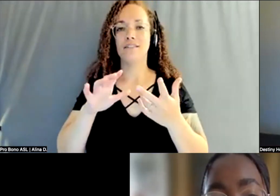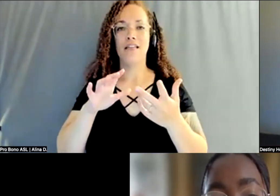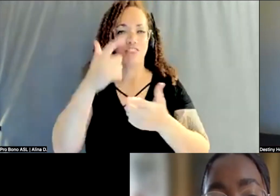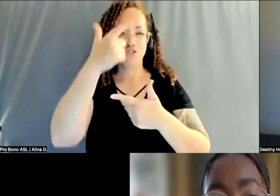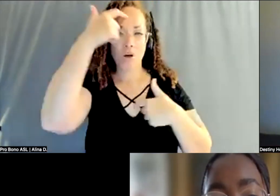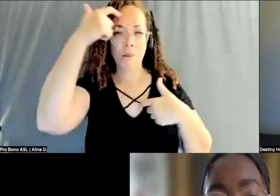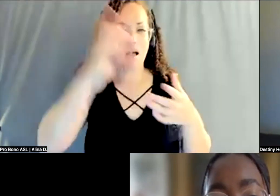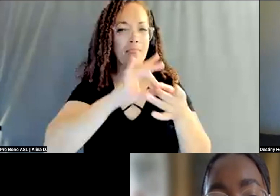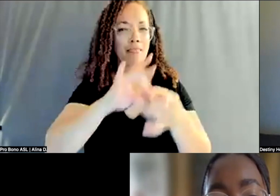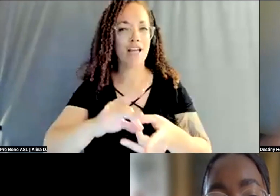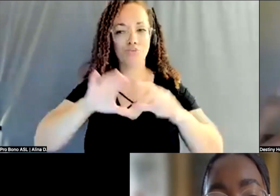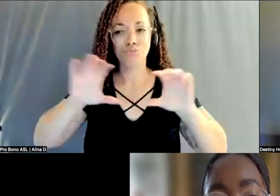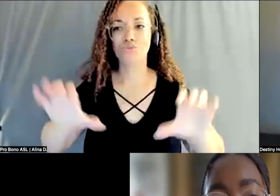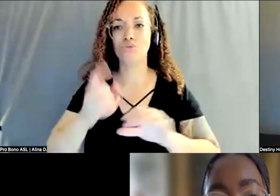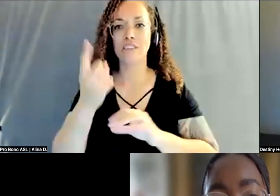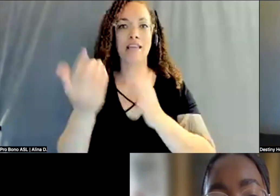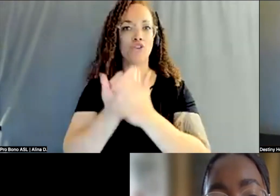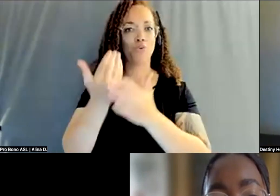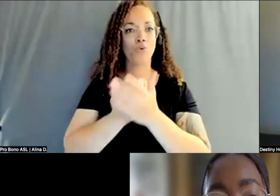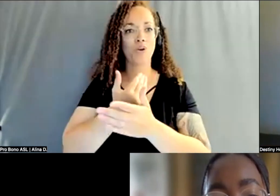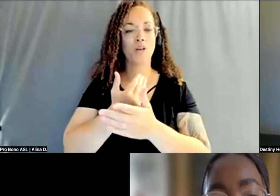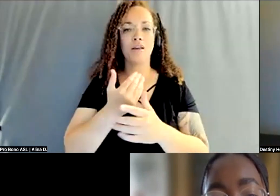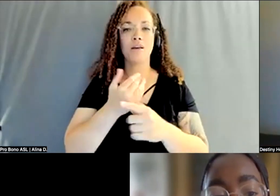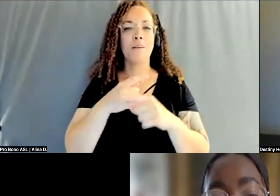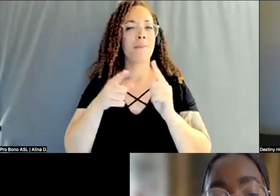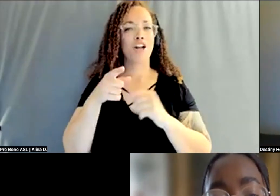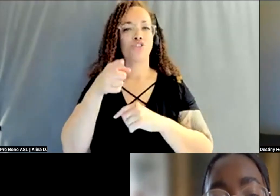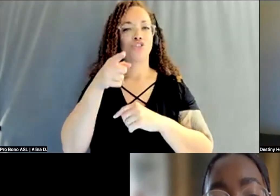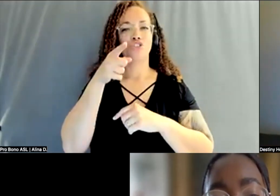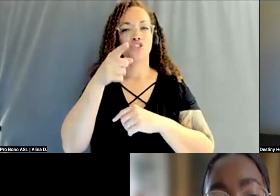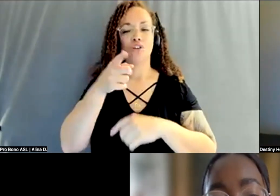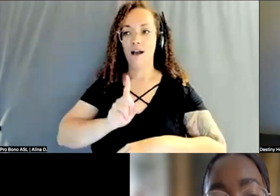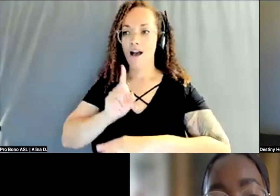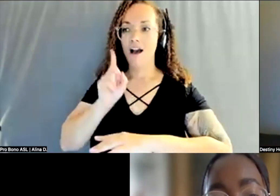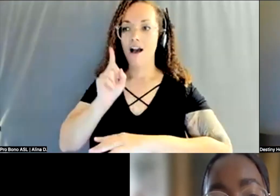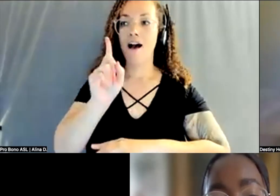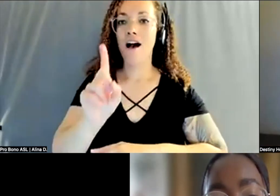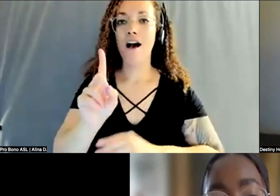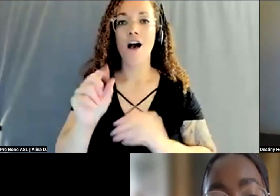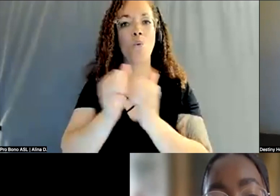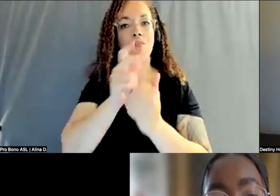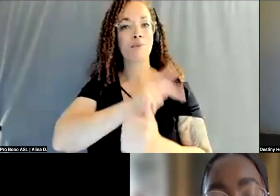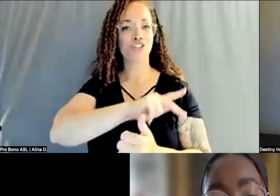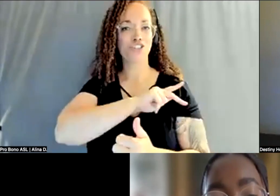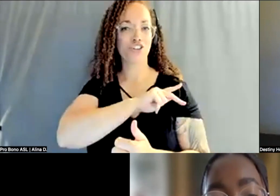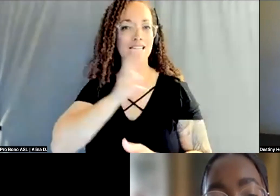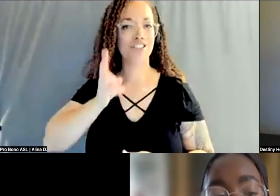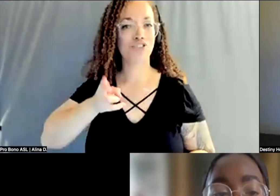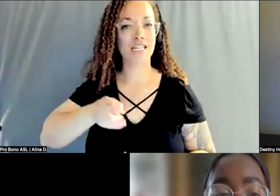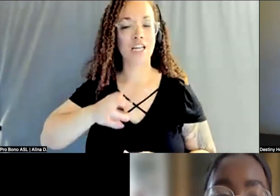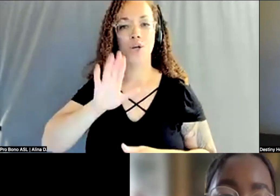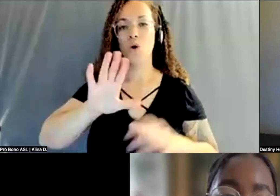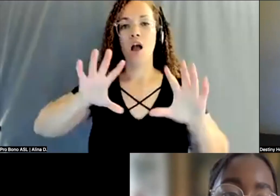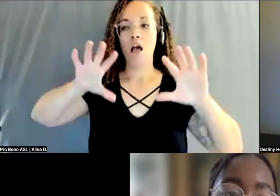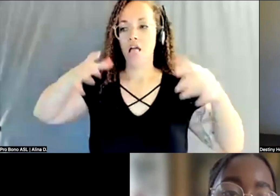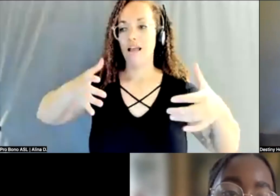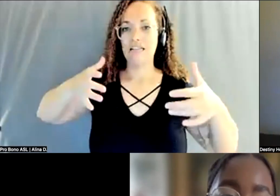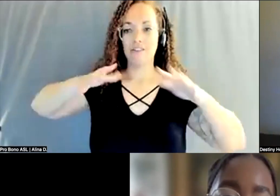and collective history to the cauldron. And, so, I felt a lot of despair. And “Motherworld”,